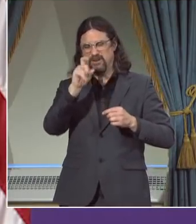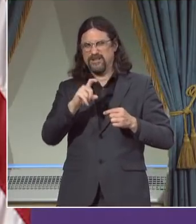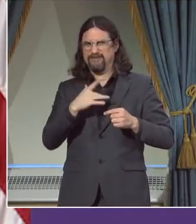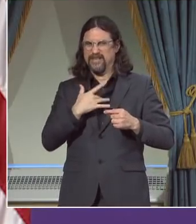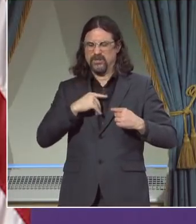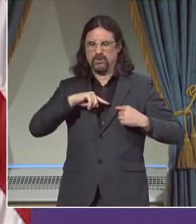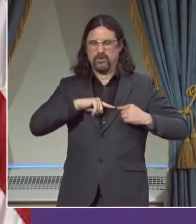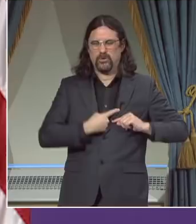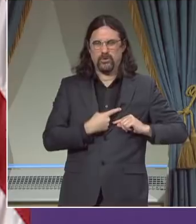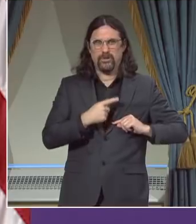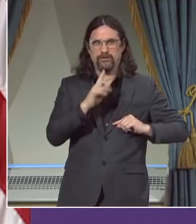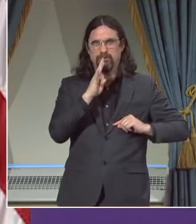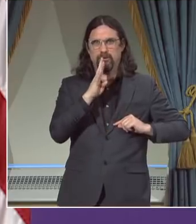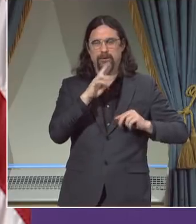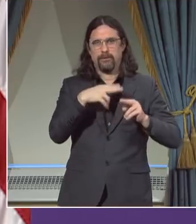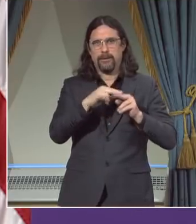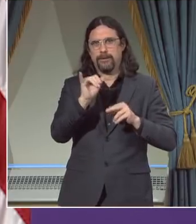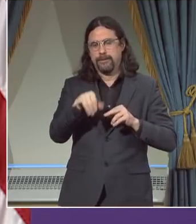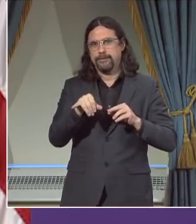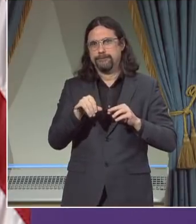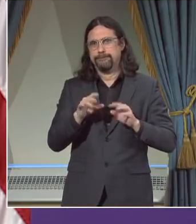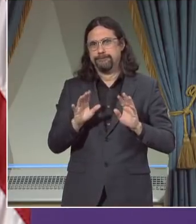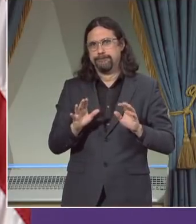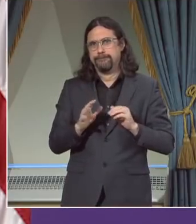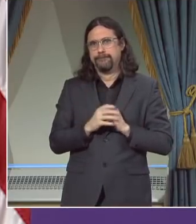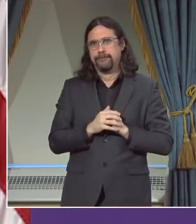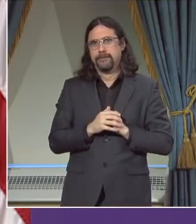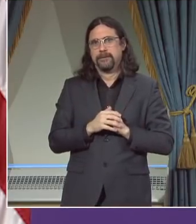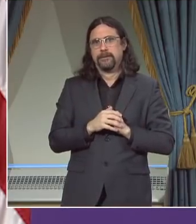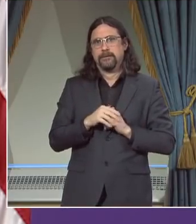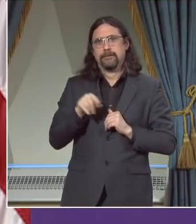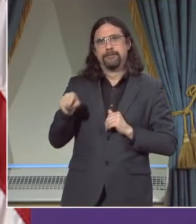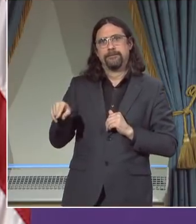SAY THE LEAST. DR. BARDOT CAN TLKA ABOUT THE